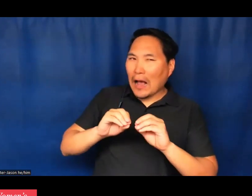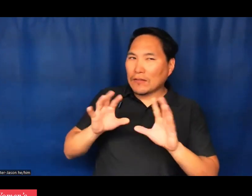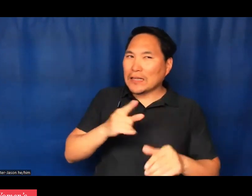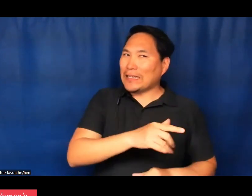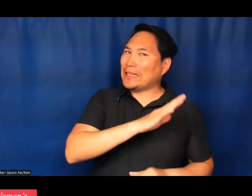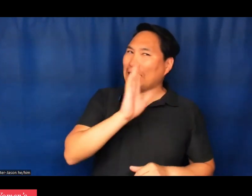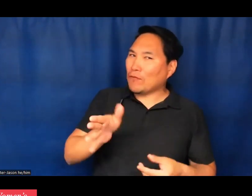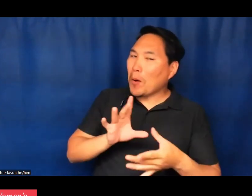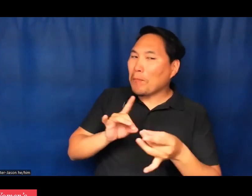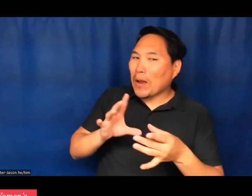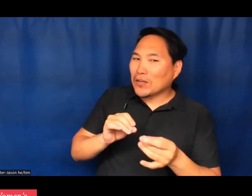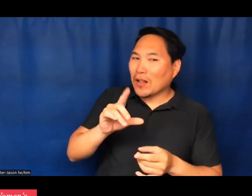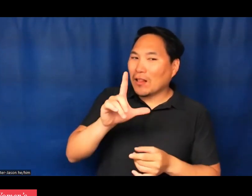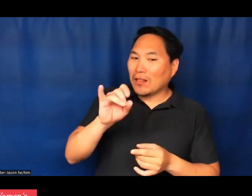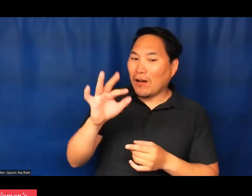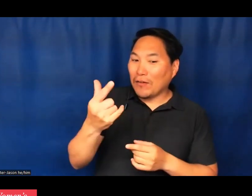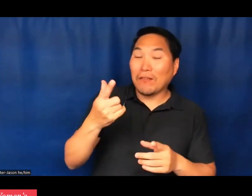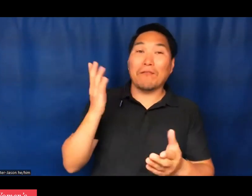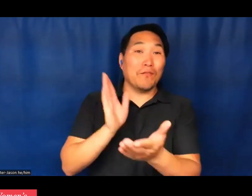mention Loving v. Virginia.